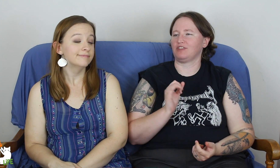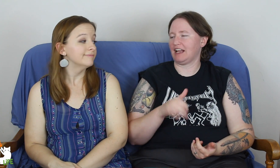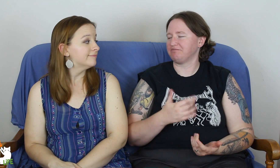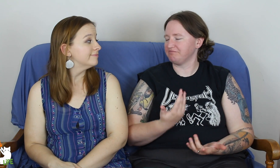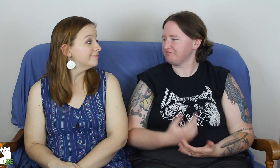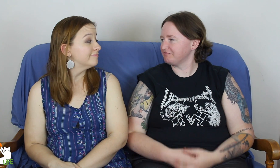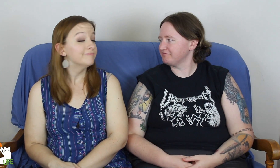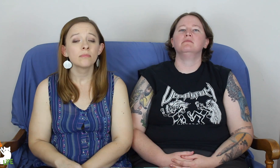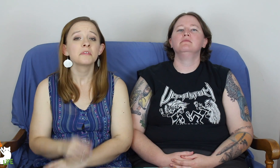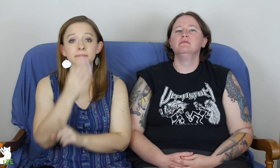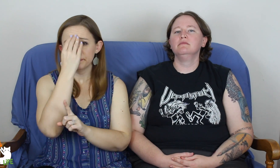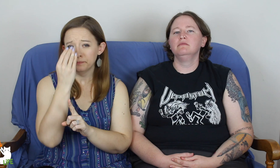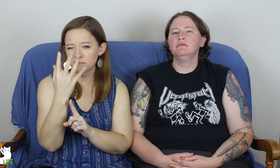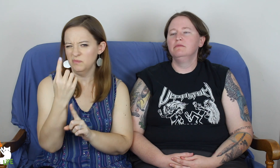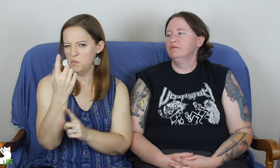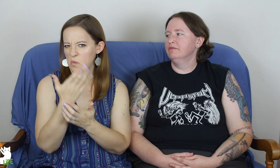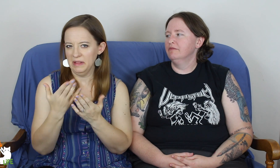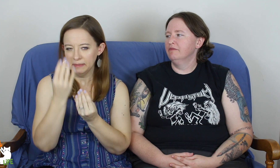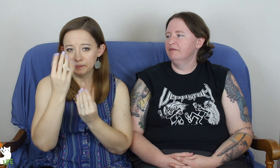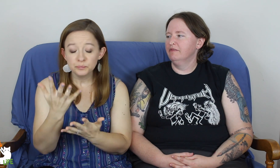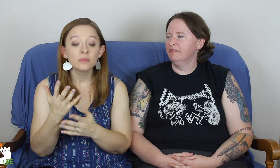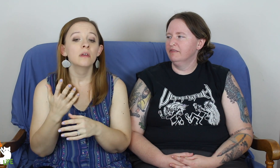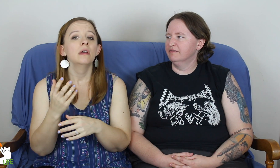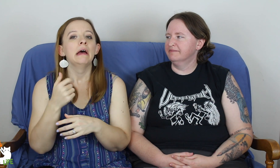[JI] Oh, and one thing I just wanted to say,